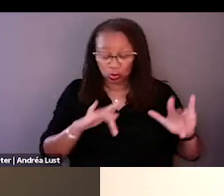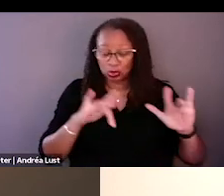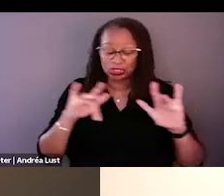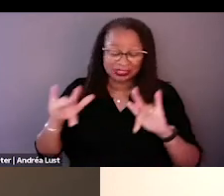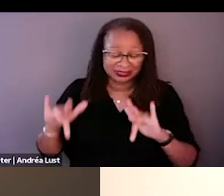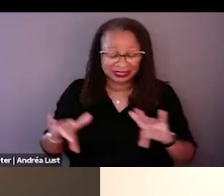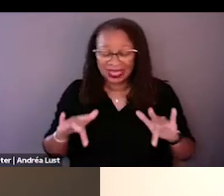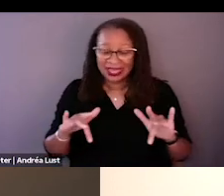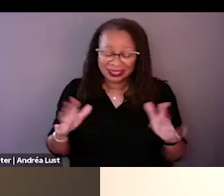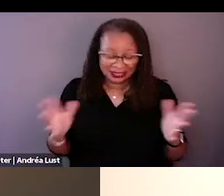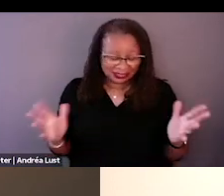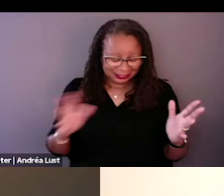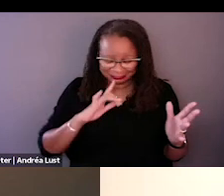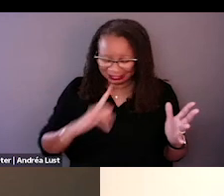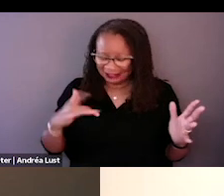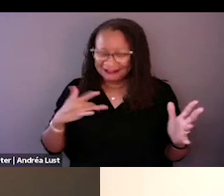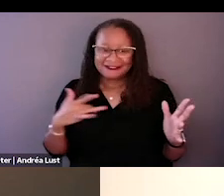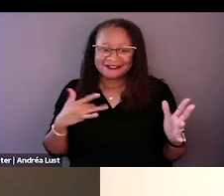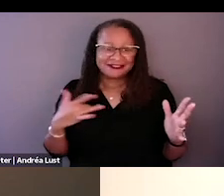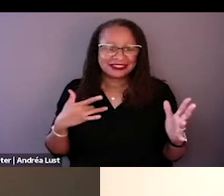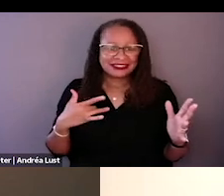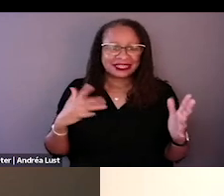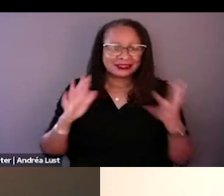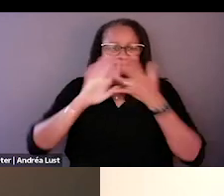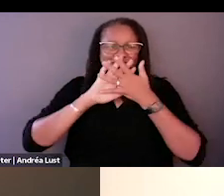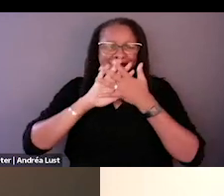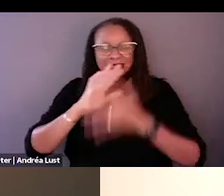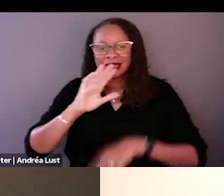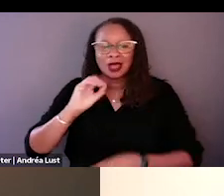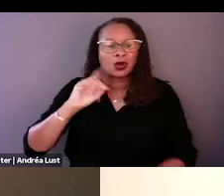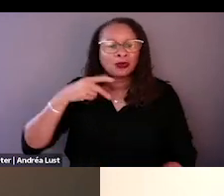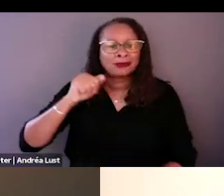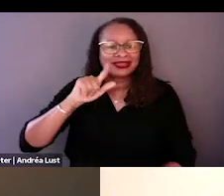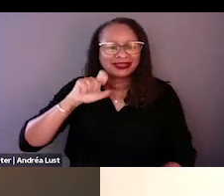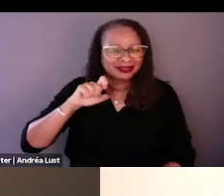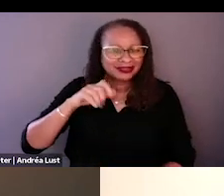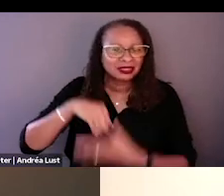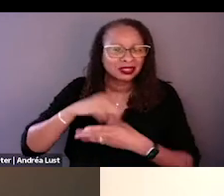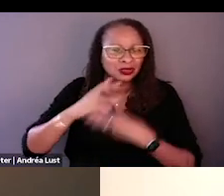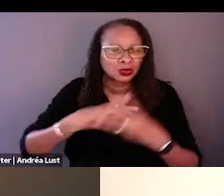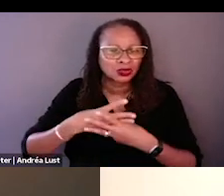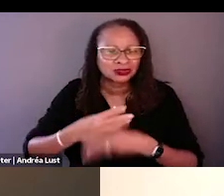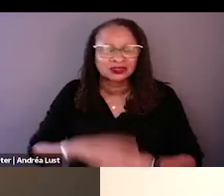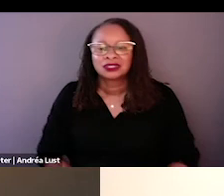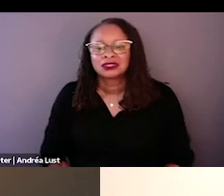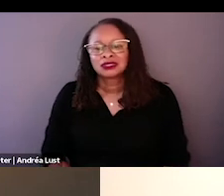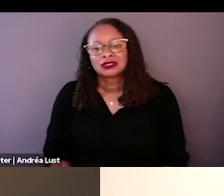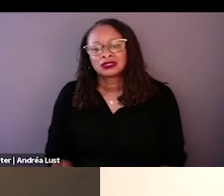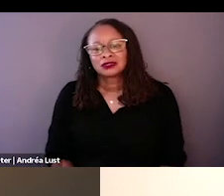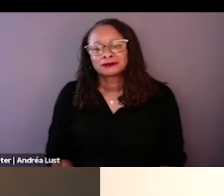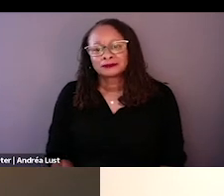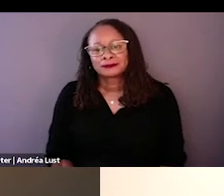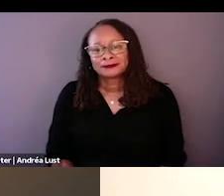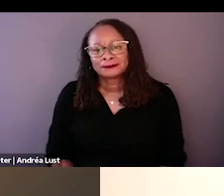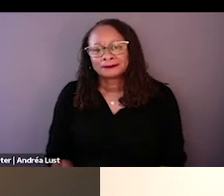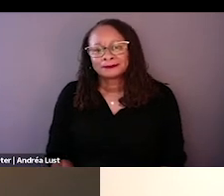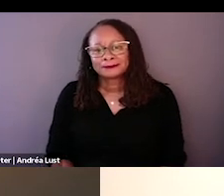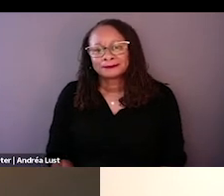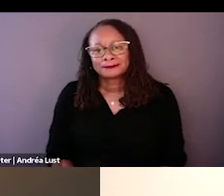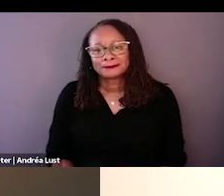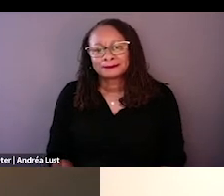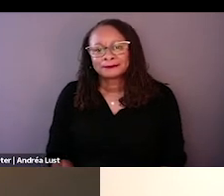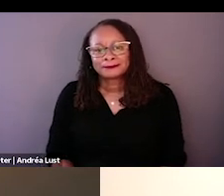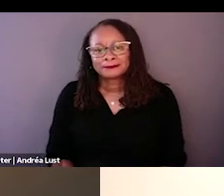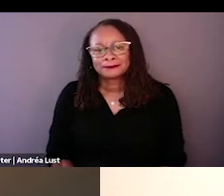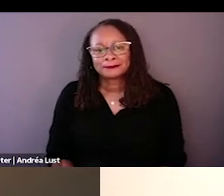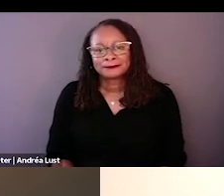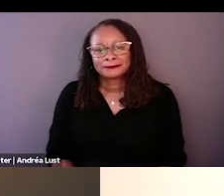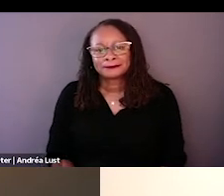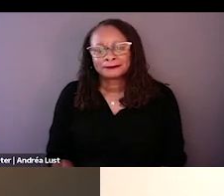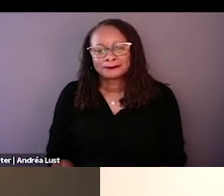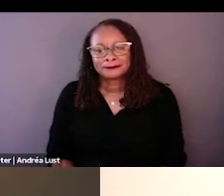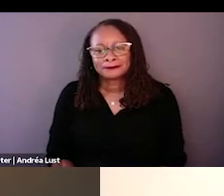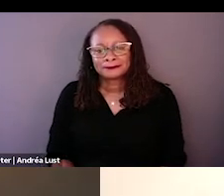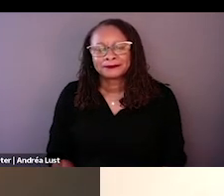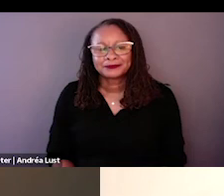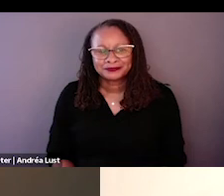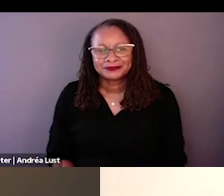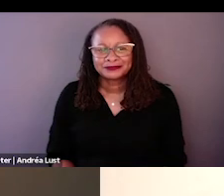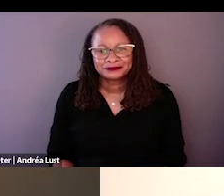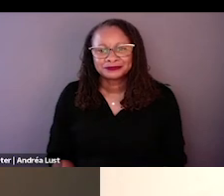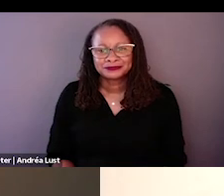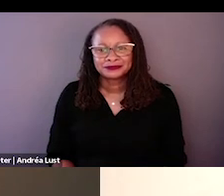You have a lot of people who like Anne Frank were in hiding, the German headquarters in town during